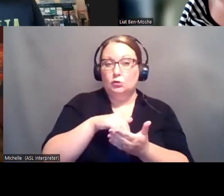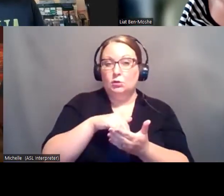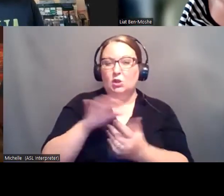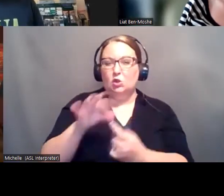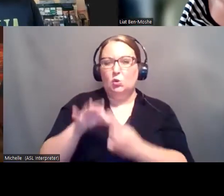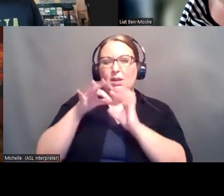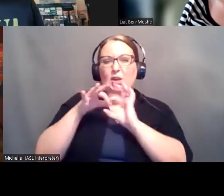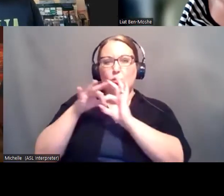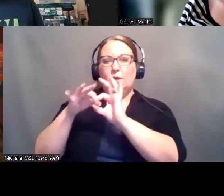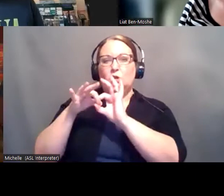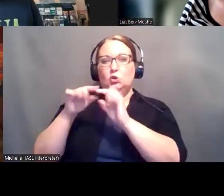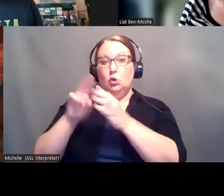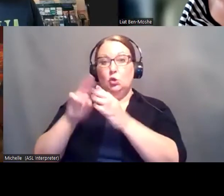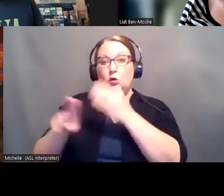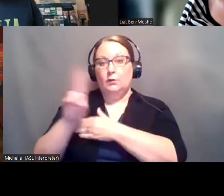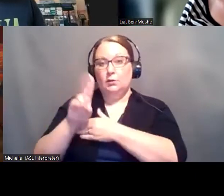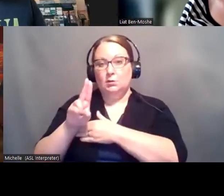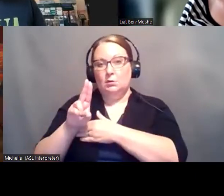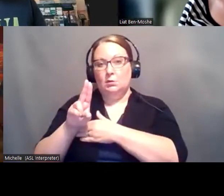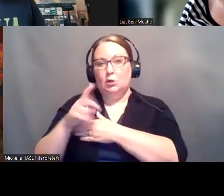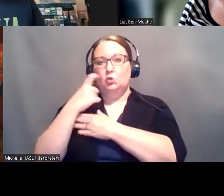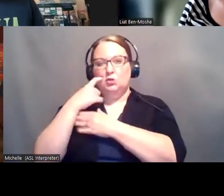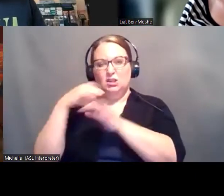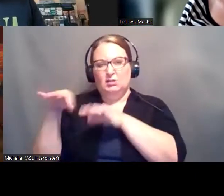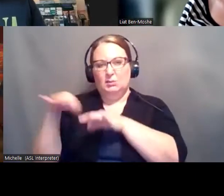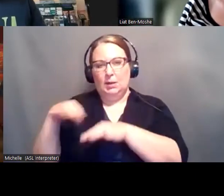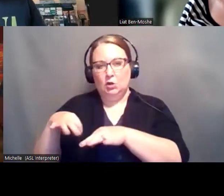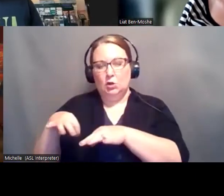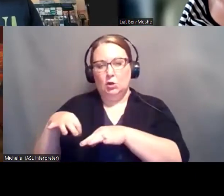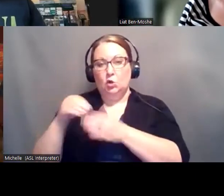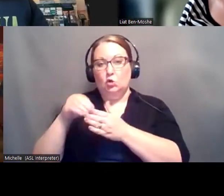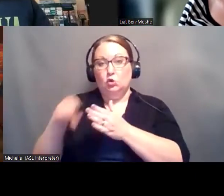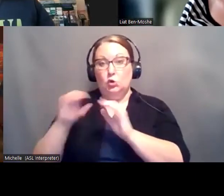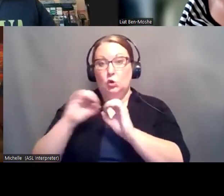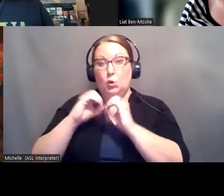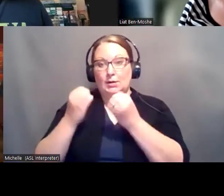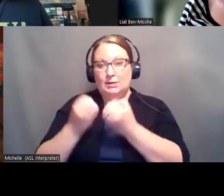which is something that you just touched on, the fact that you're a student organization technically.